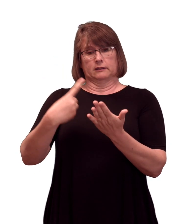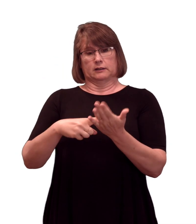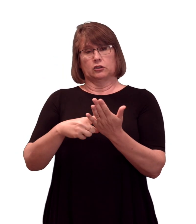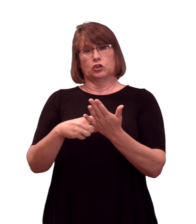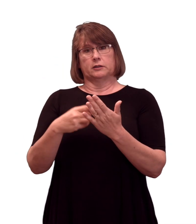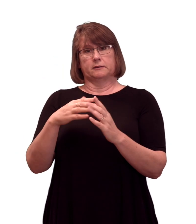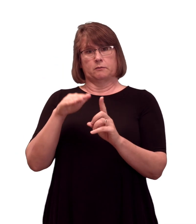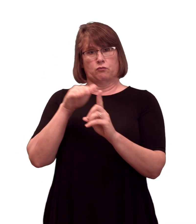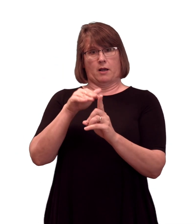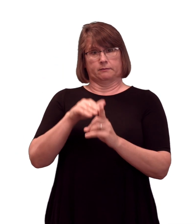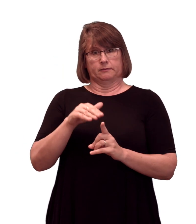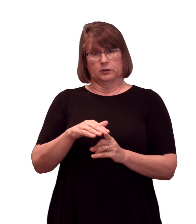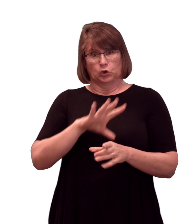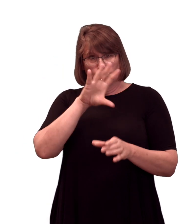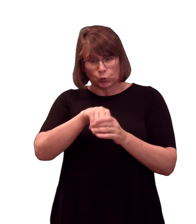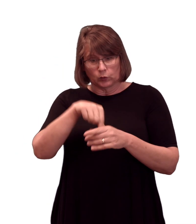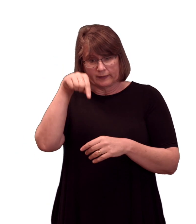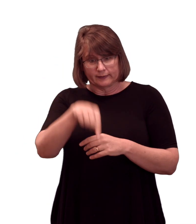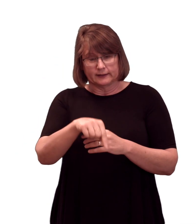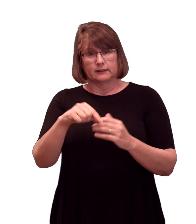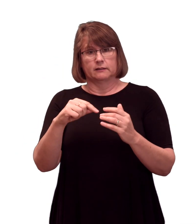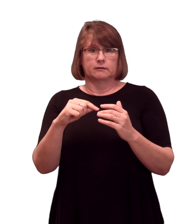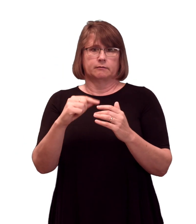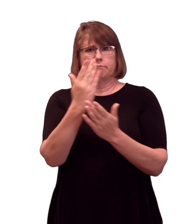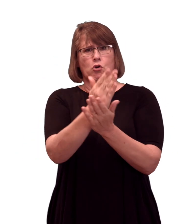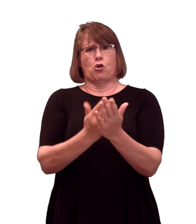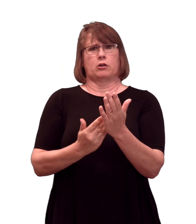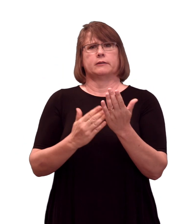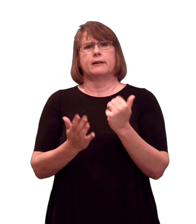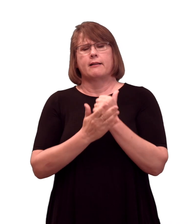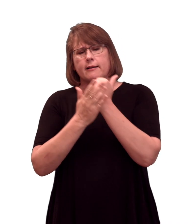Discussion prompts included in this section